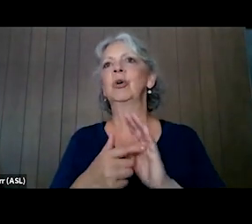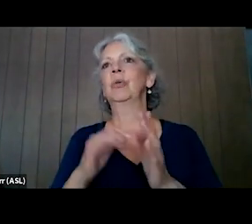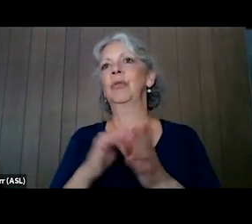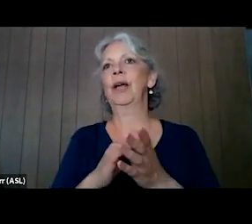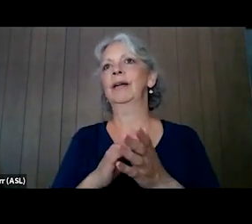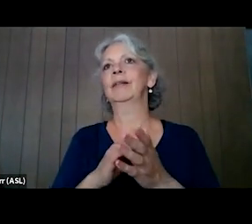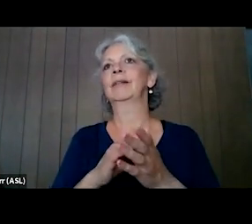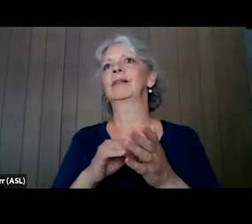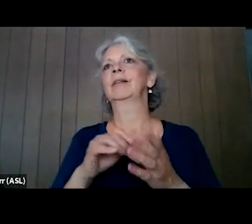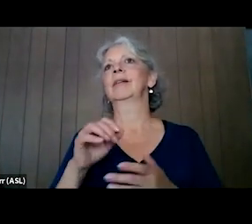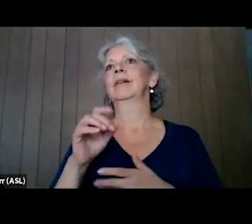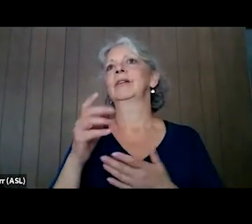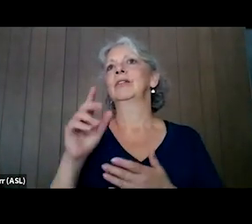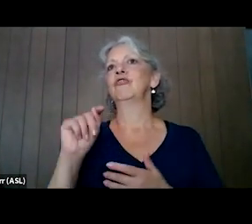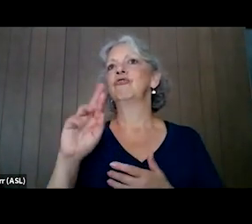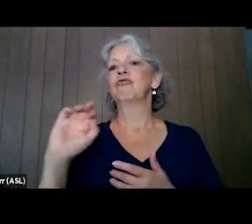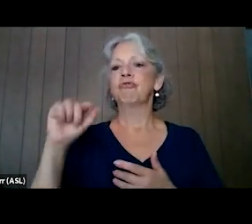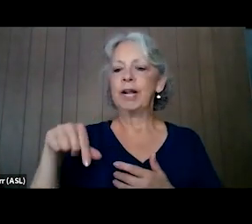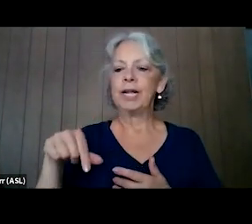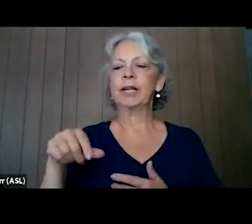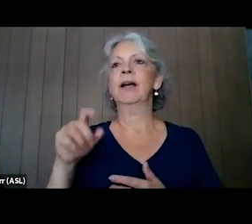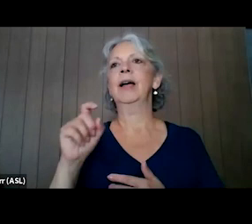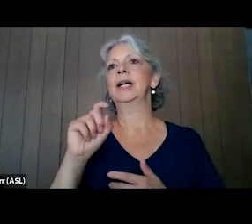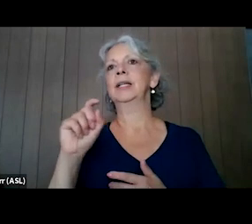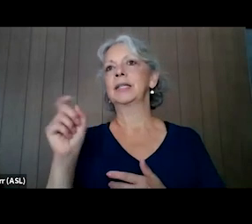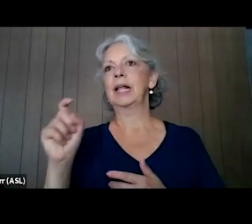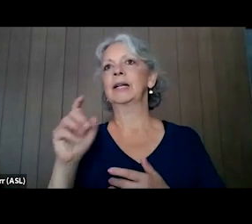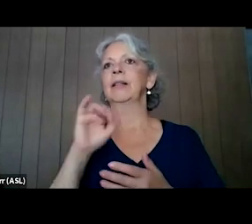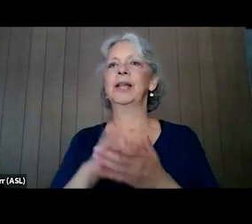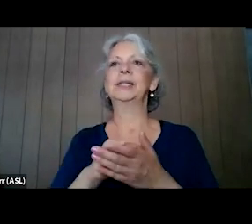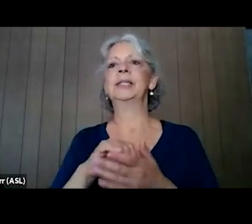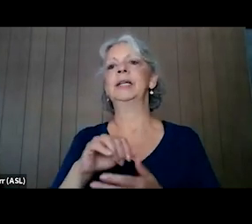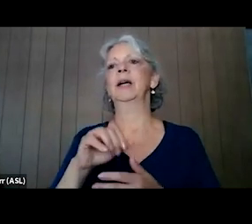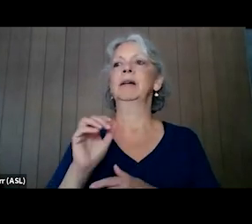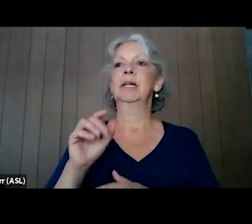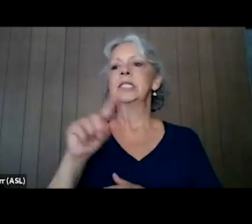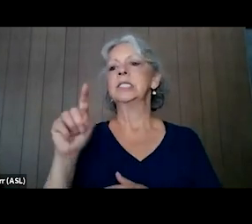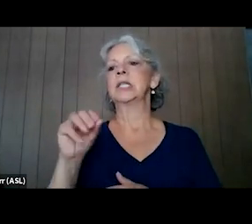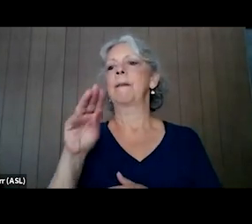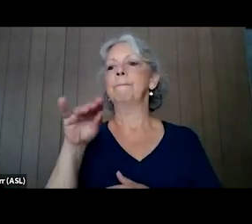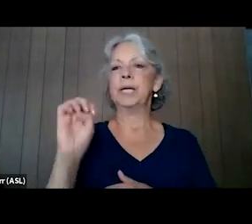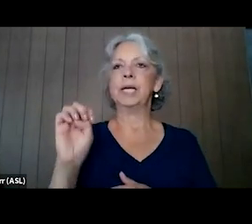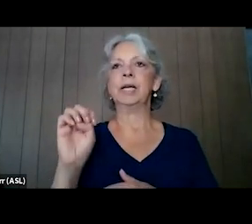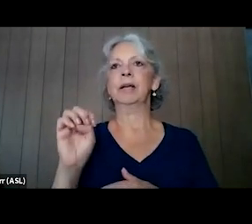or referring to tranq or xylazine as this zombie apocalypse. And so just to express the reality of that situation